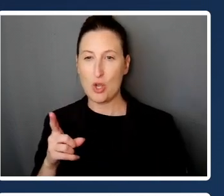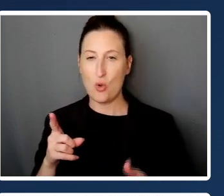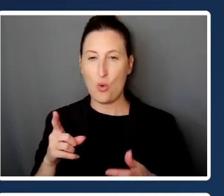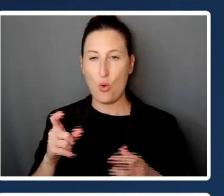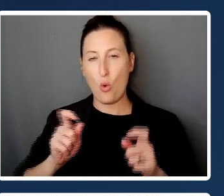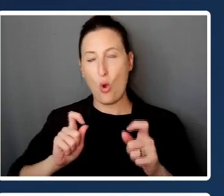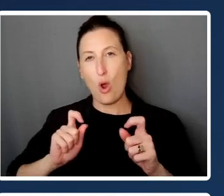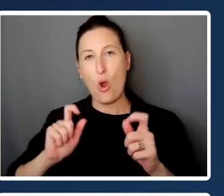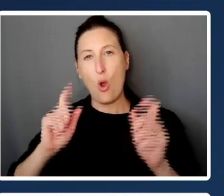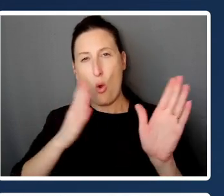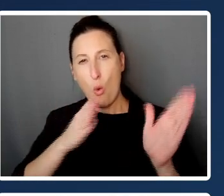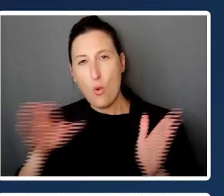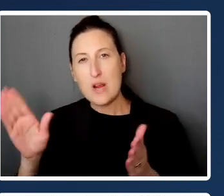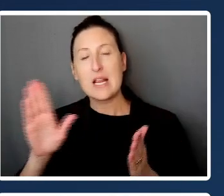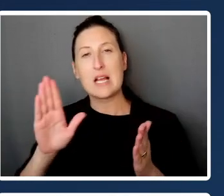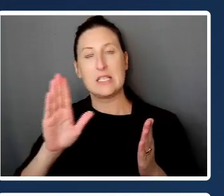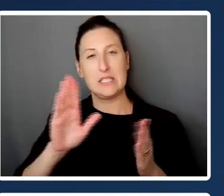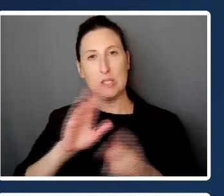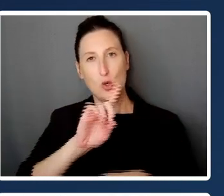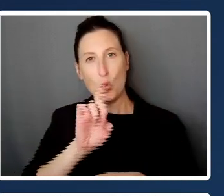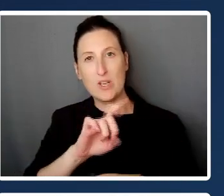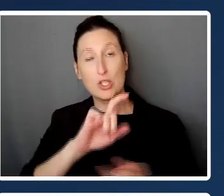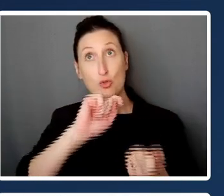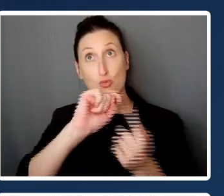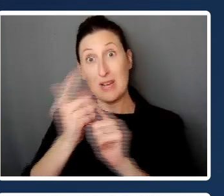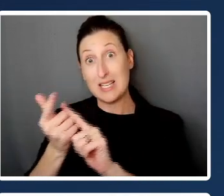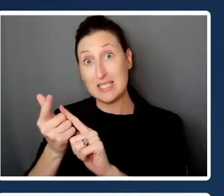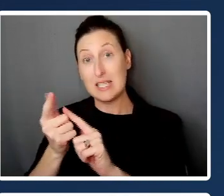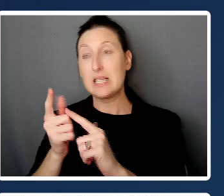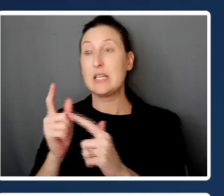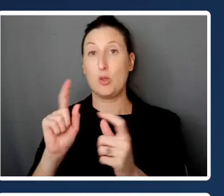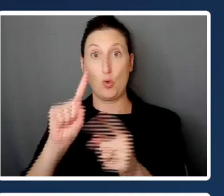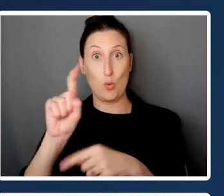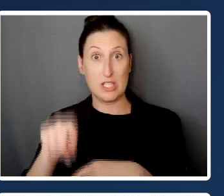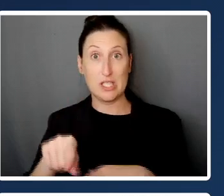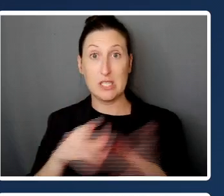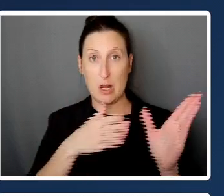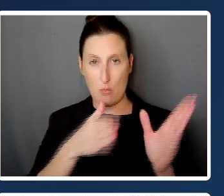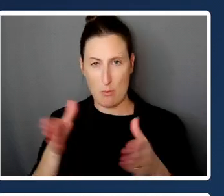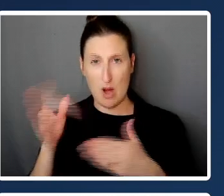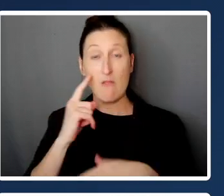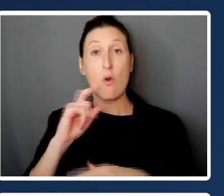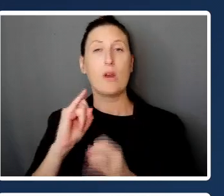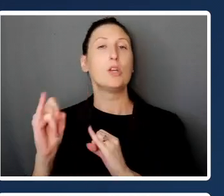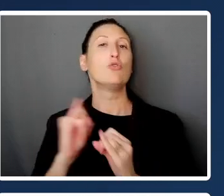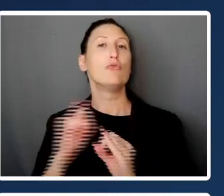questions, and preparing for their interviews. And on the right there, you see a parent being